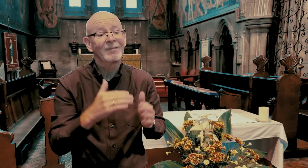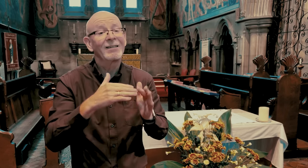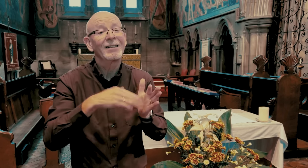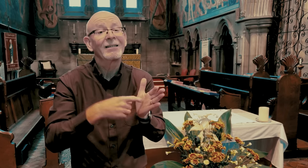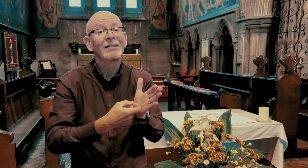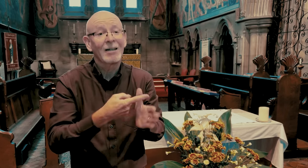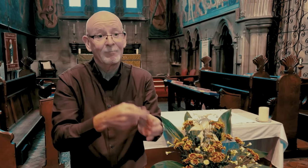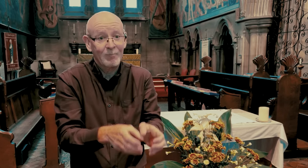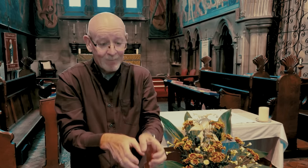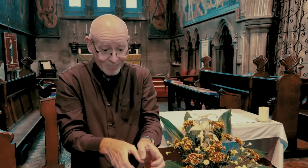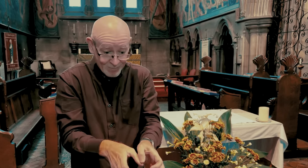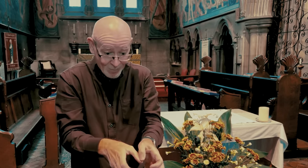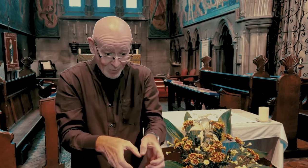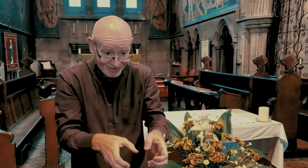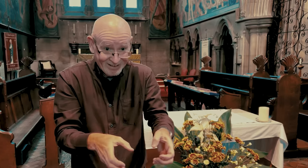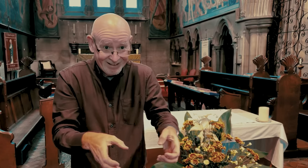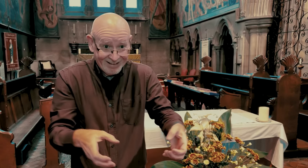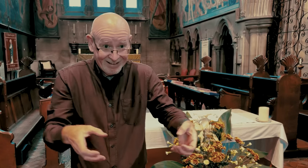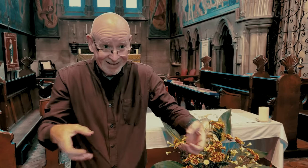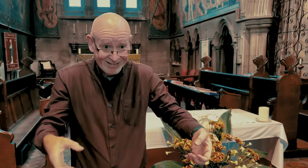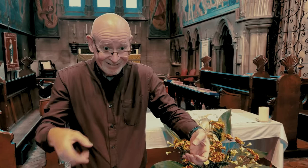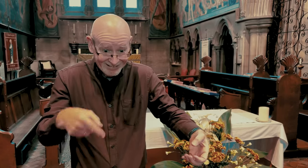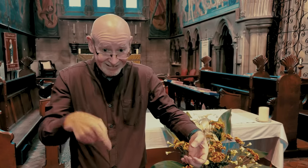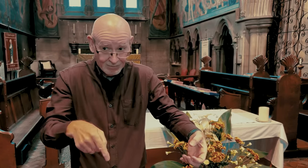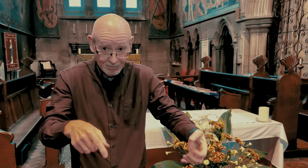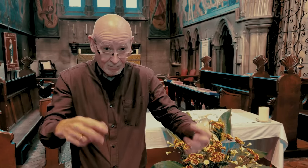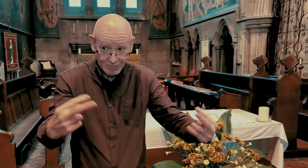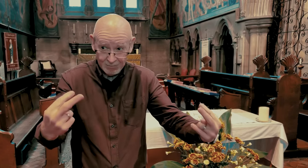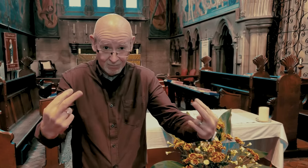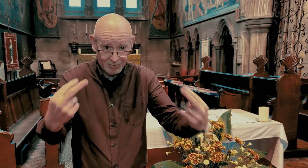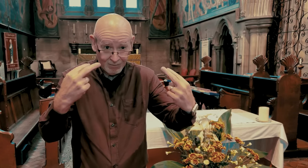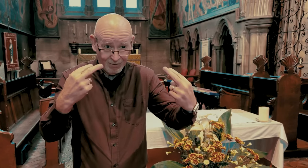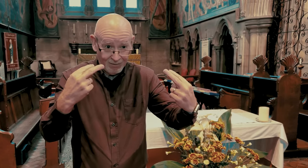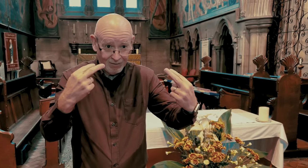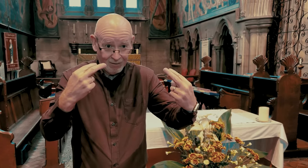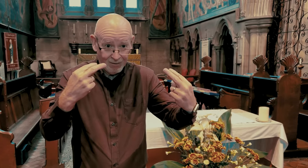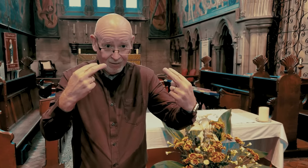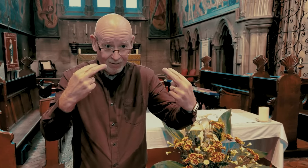And Ezra opened the book in the sight of all the people,